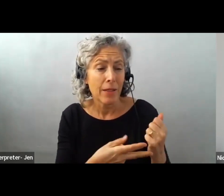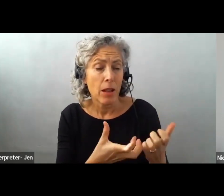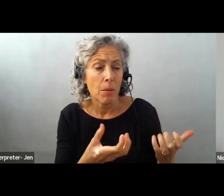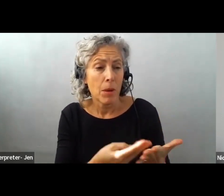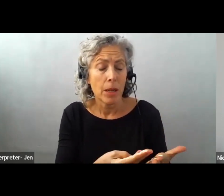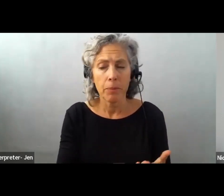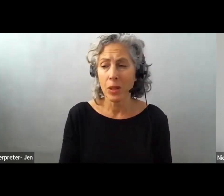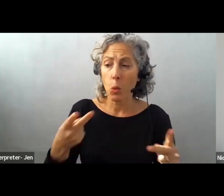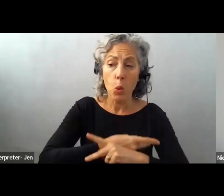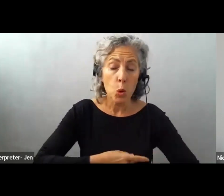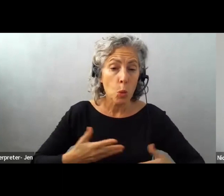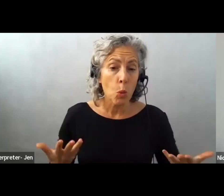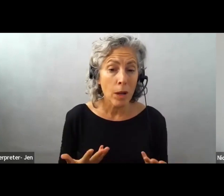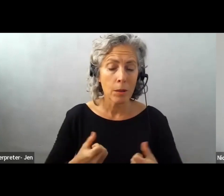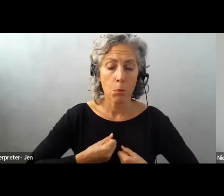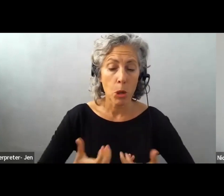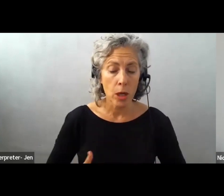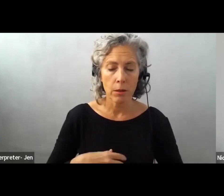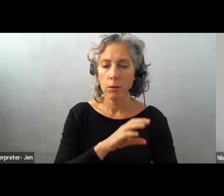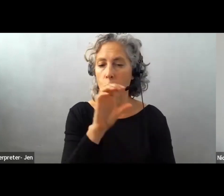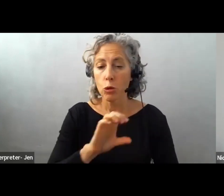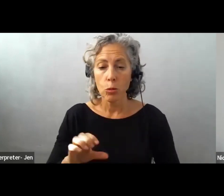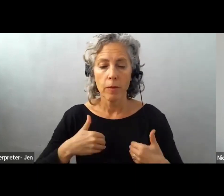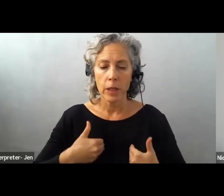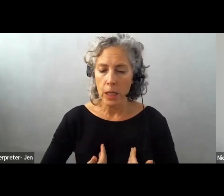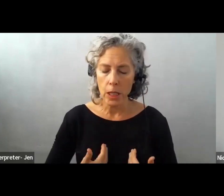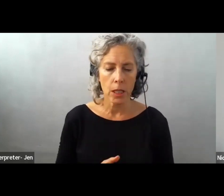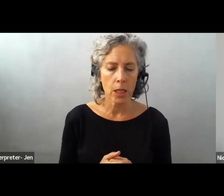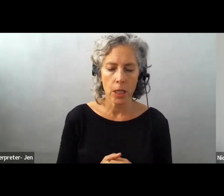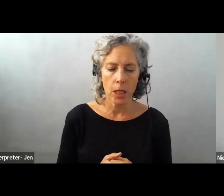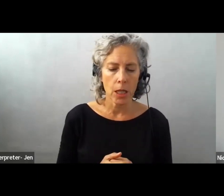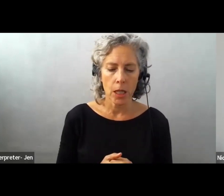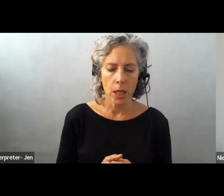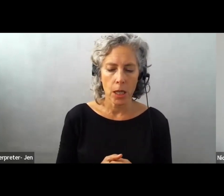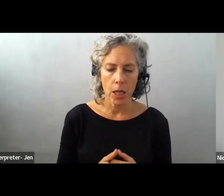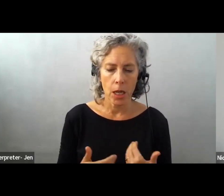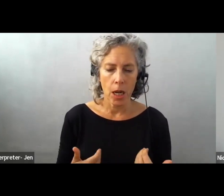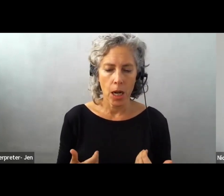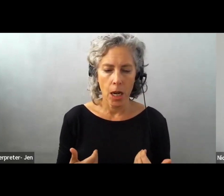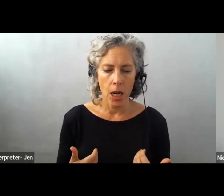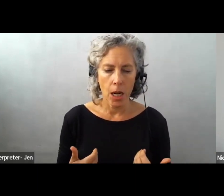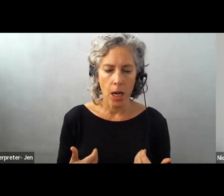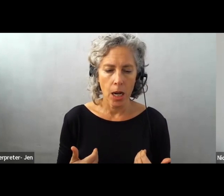worse, I would say you know burnout, Gene fatigue, having to have an arm and a leg dental work done during this pandemic